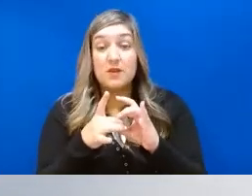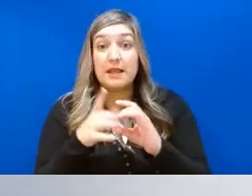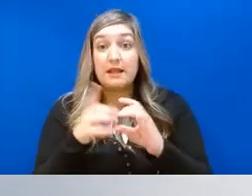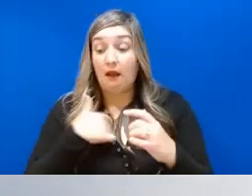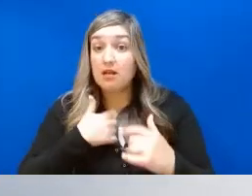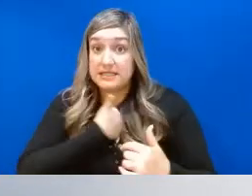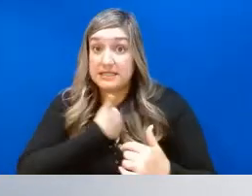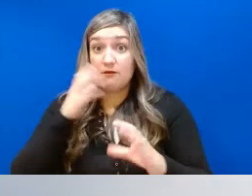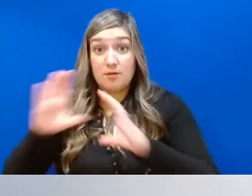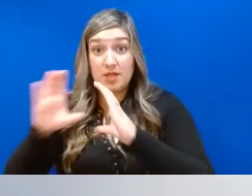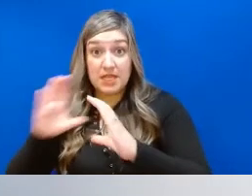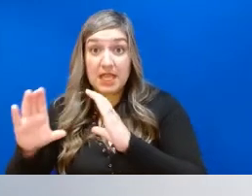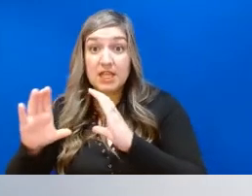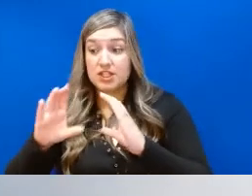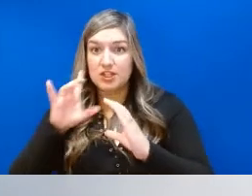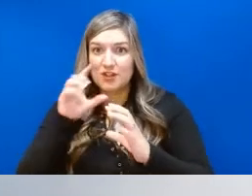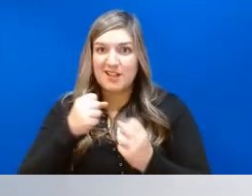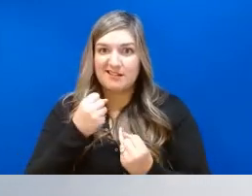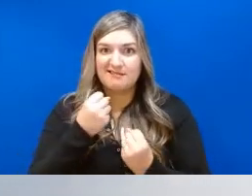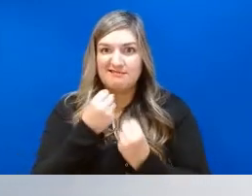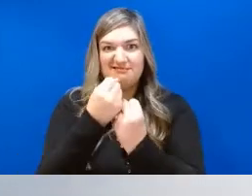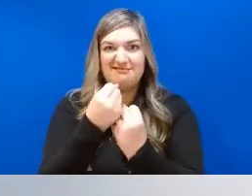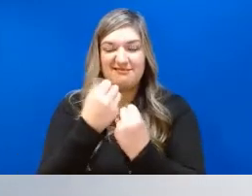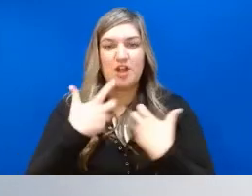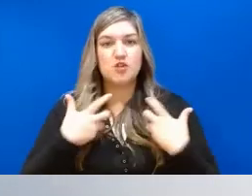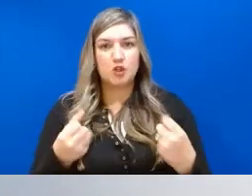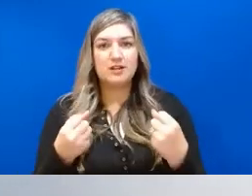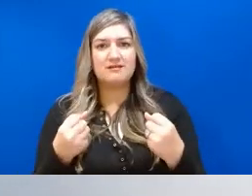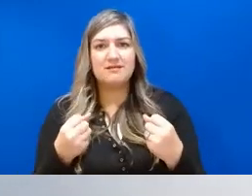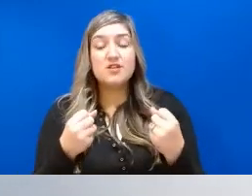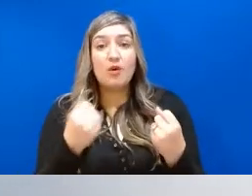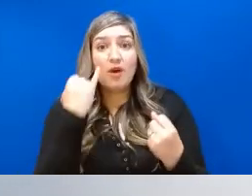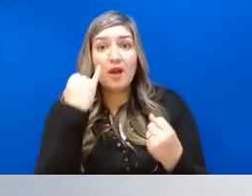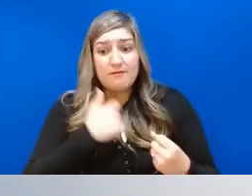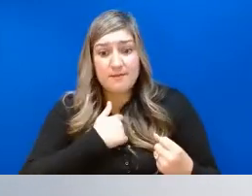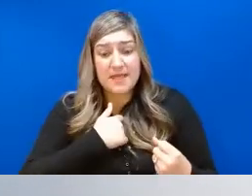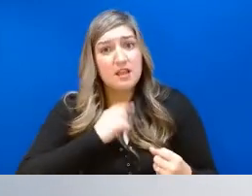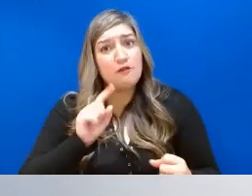And remember, there's nothing wrong with putting yourself first as needed as stated in the video earlier.